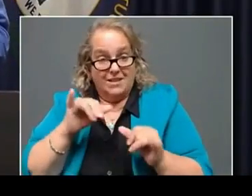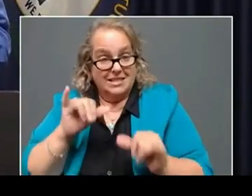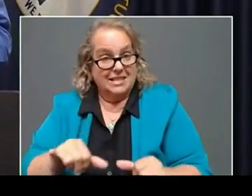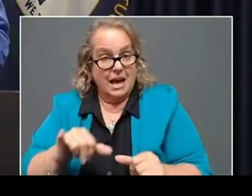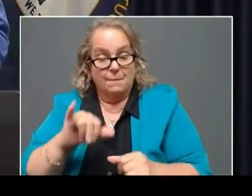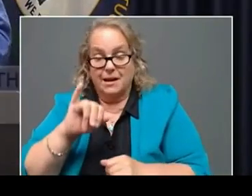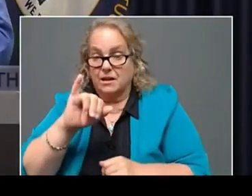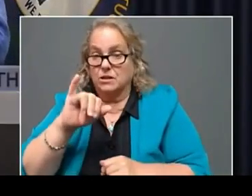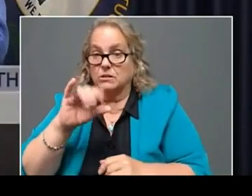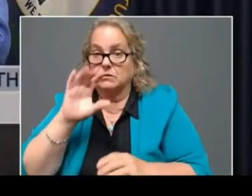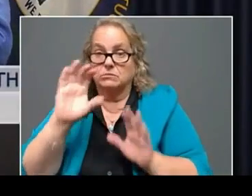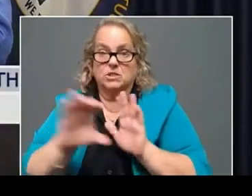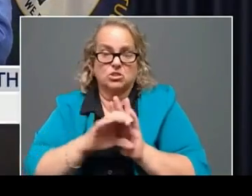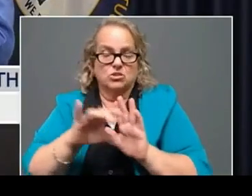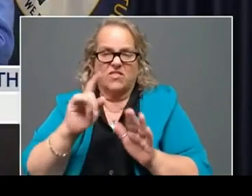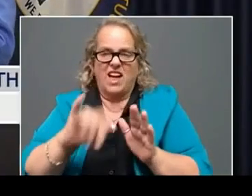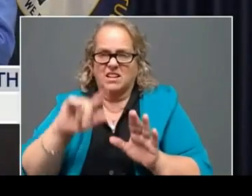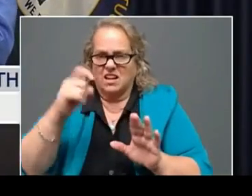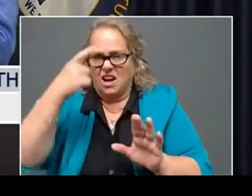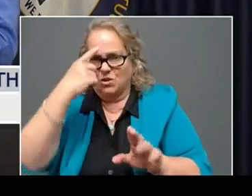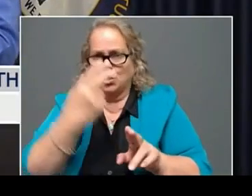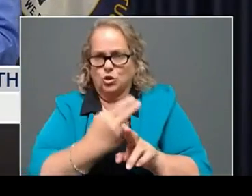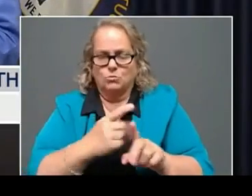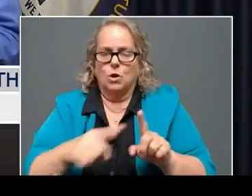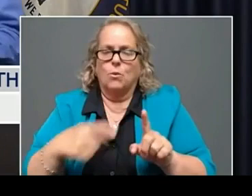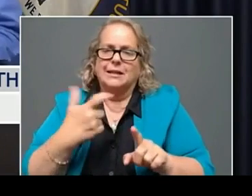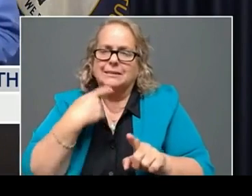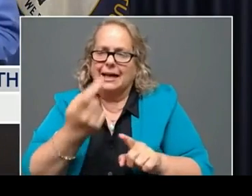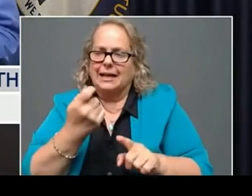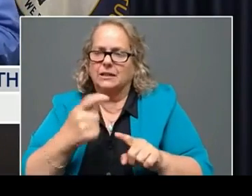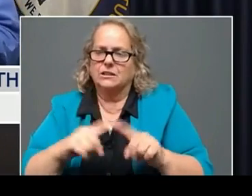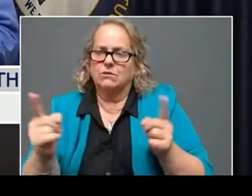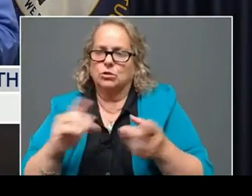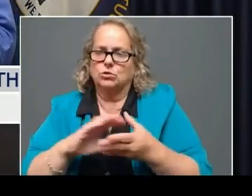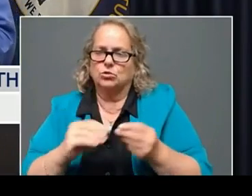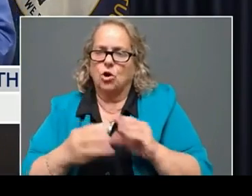I'm gonna tell a little bit different stories to complement the information